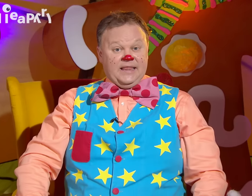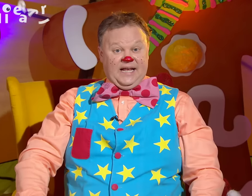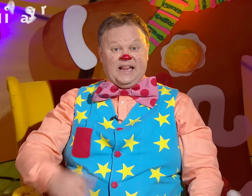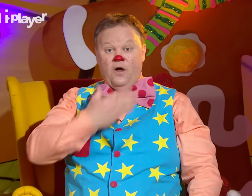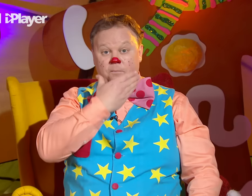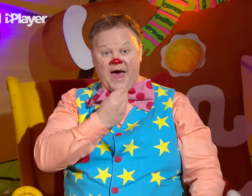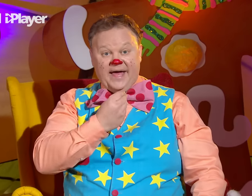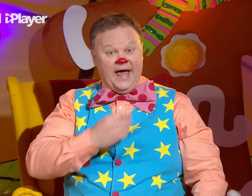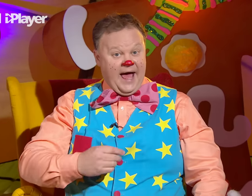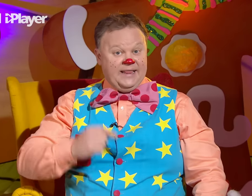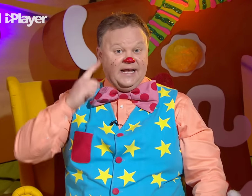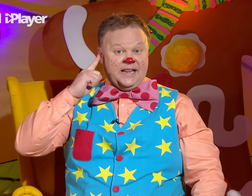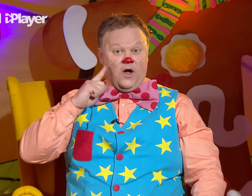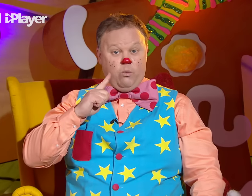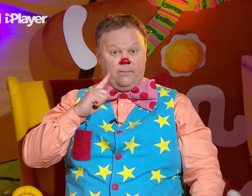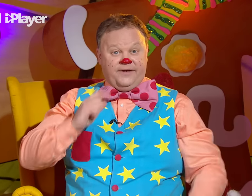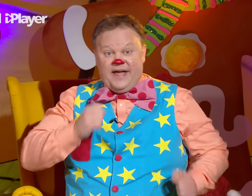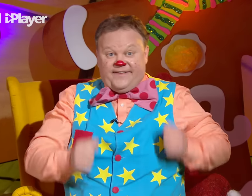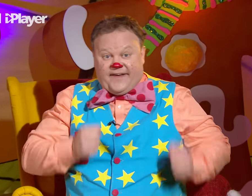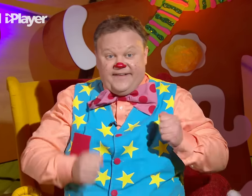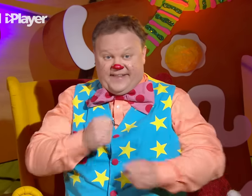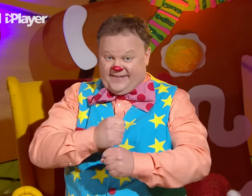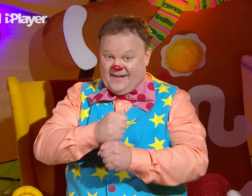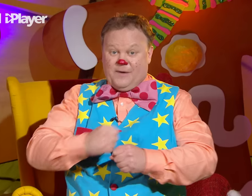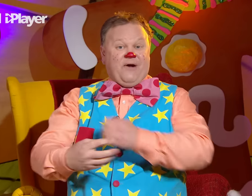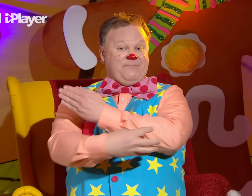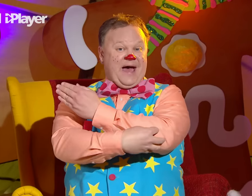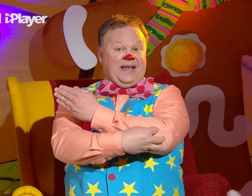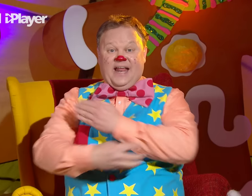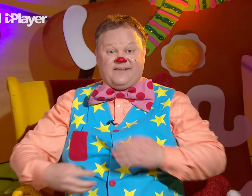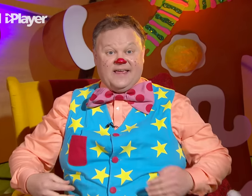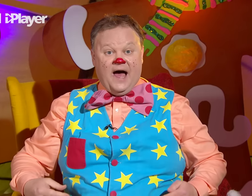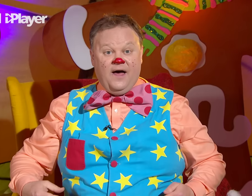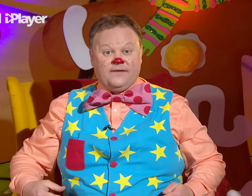the little old man and the little old woman chased the gingerbread man into the yard